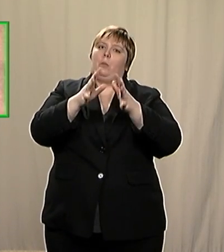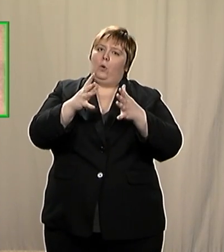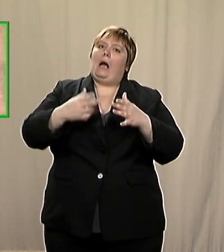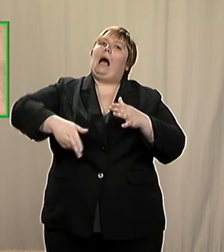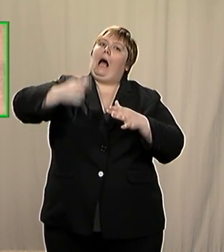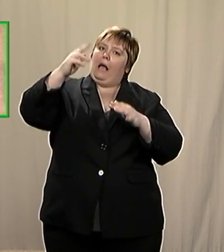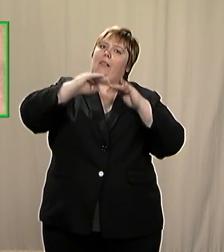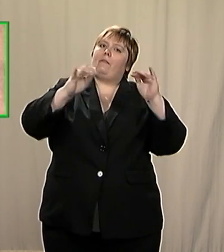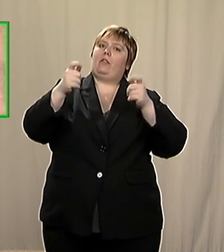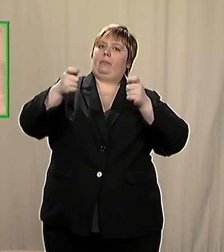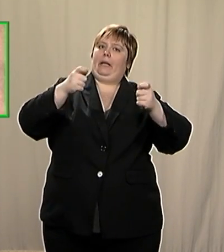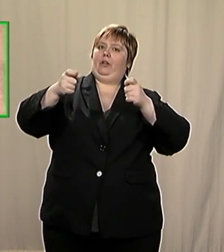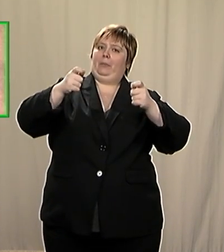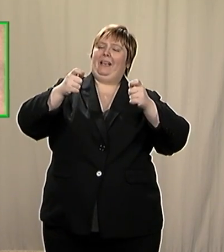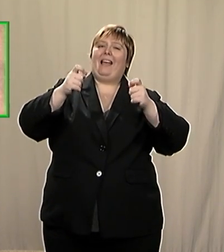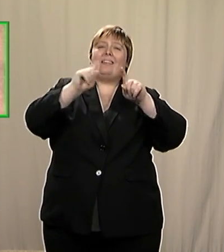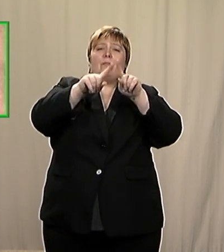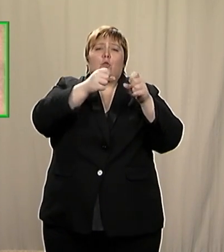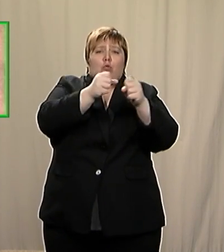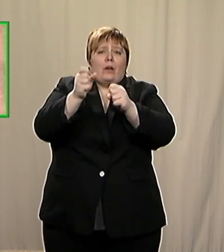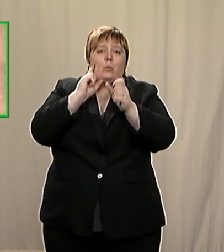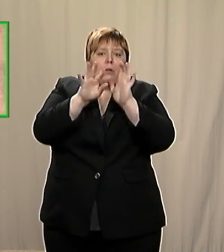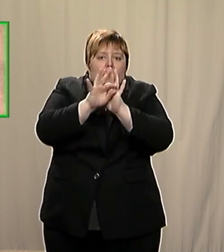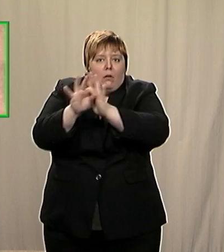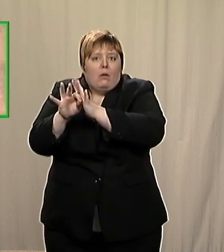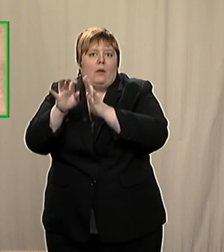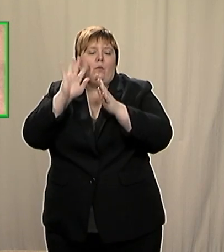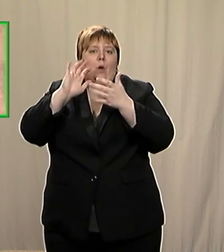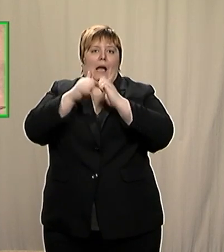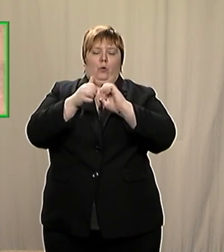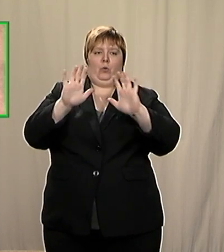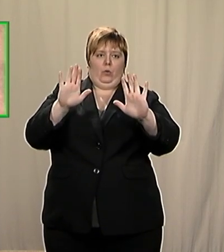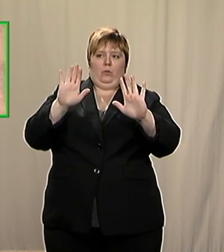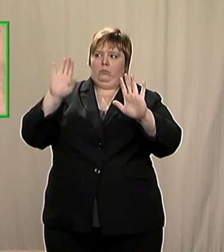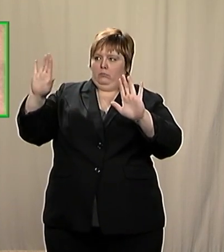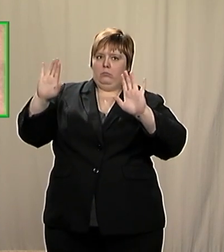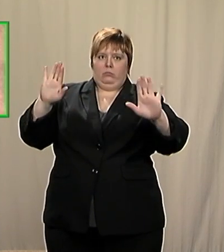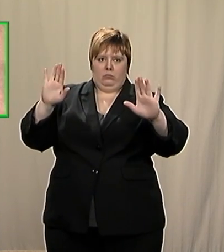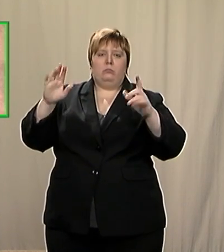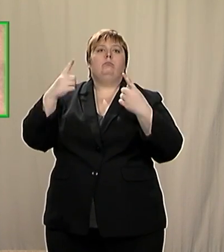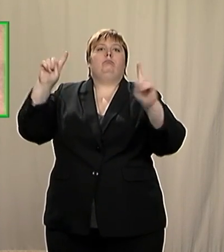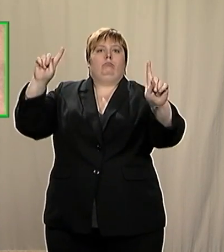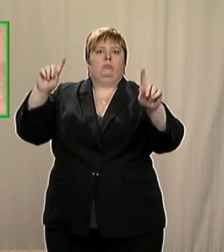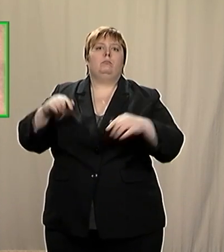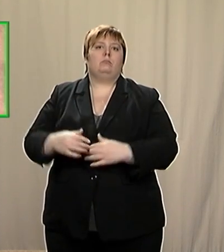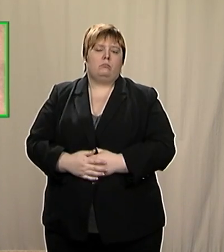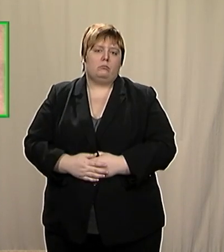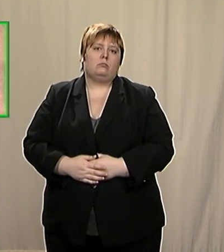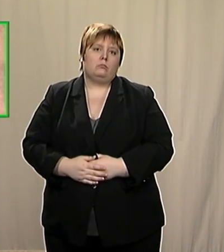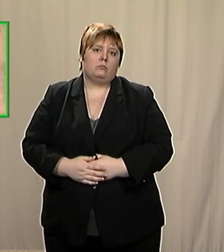they must use a high level of management and strategy to have the interaction be successful.